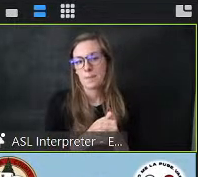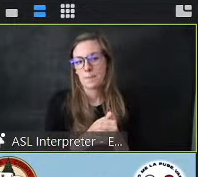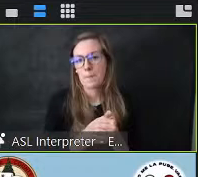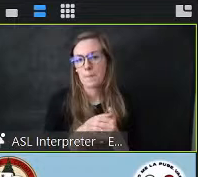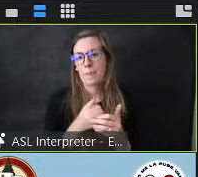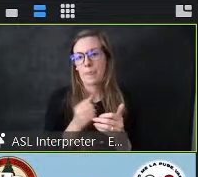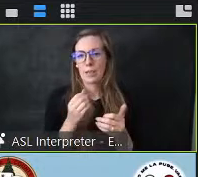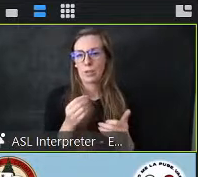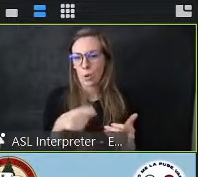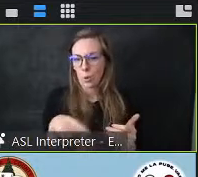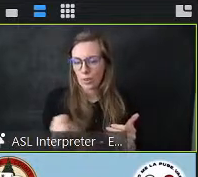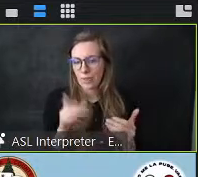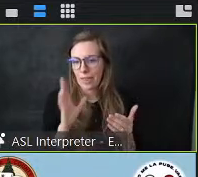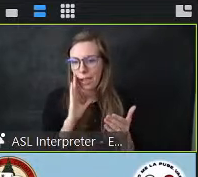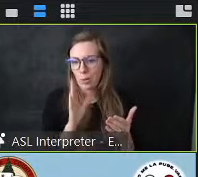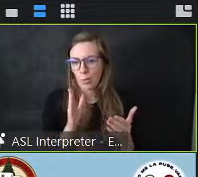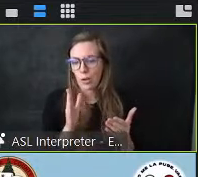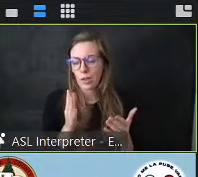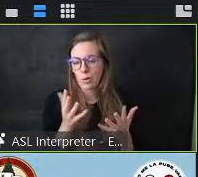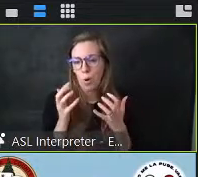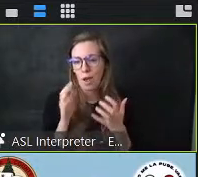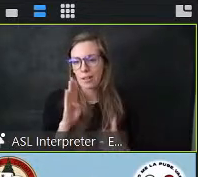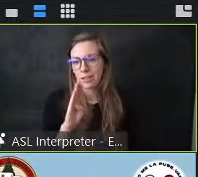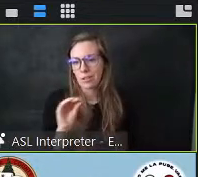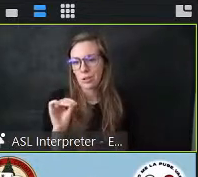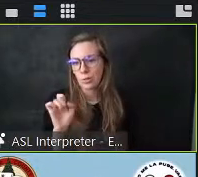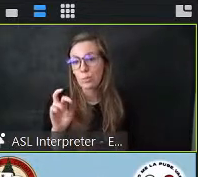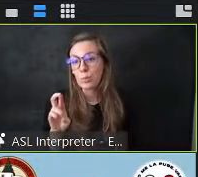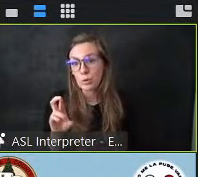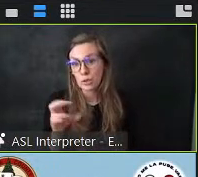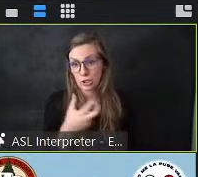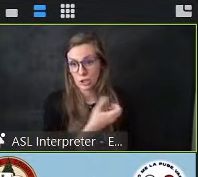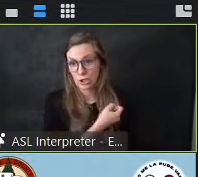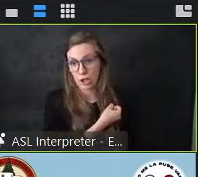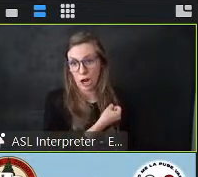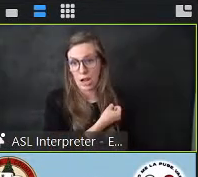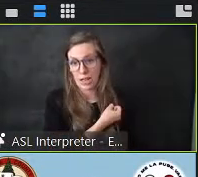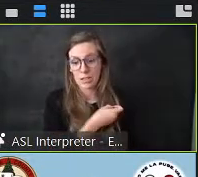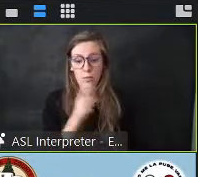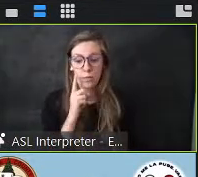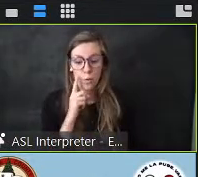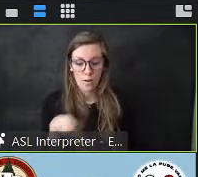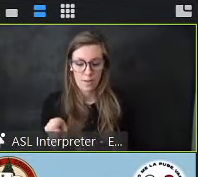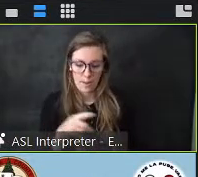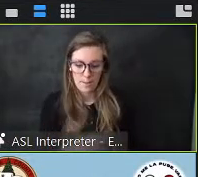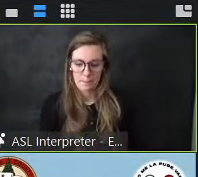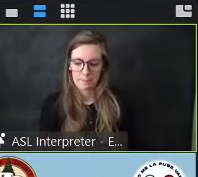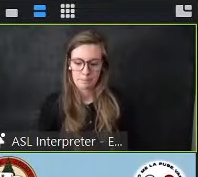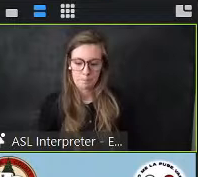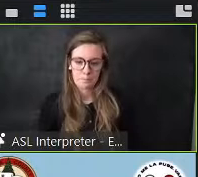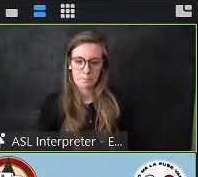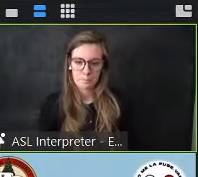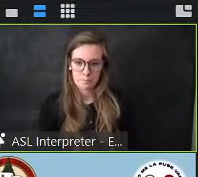against the second shot against the coronavirus and the last one, the red one.